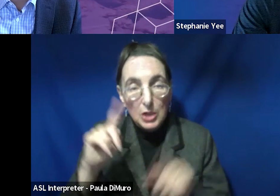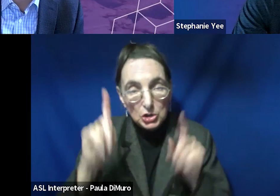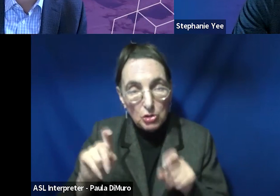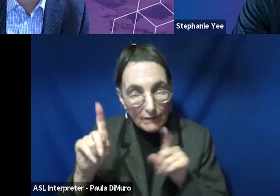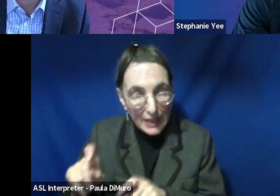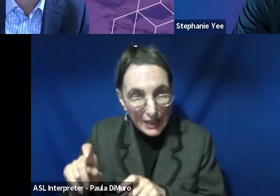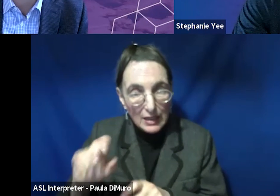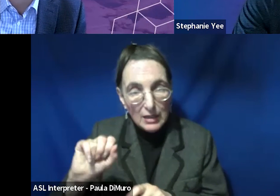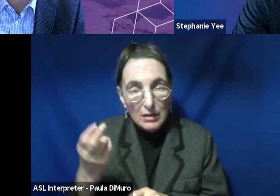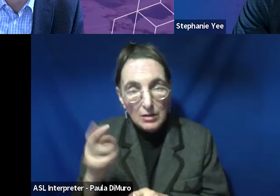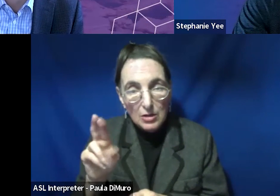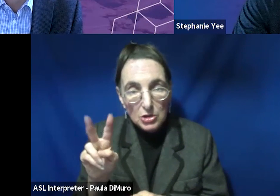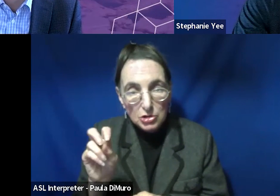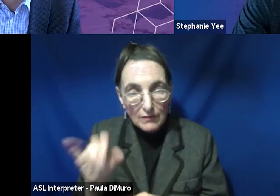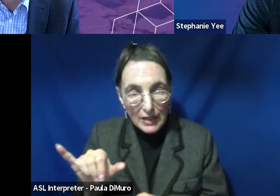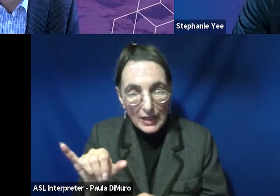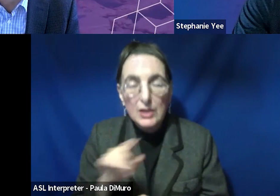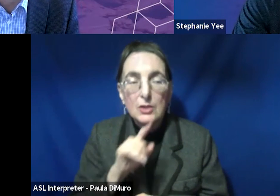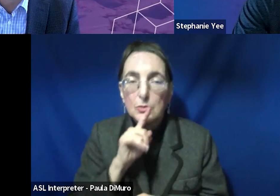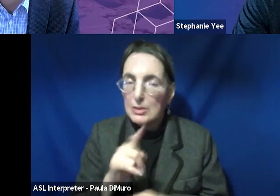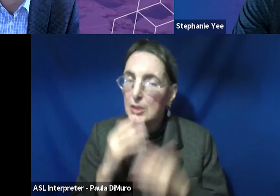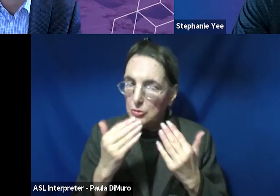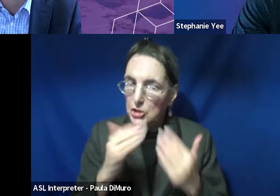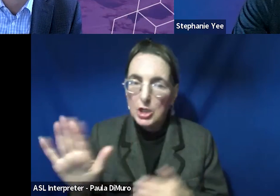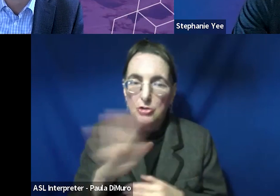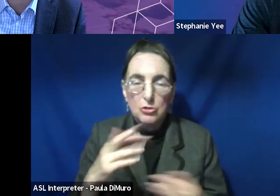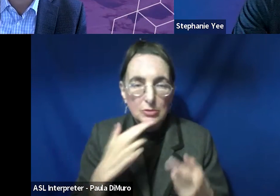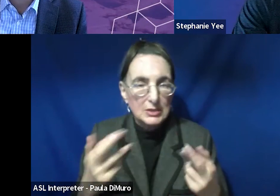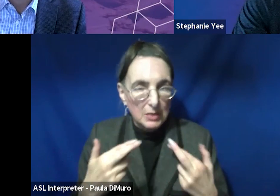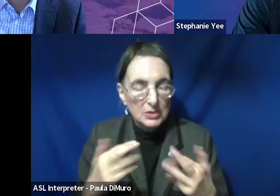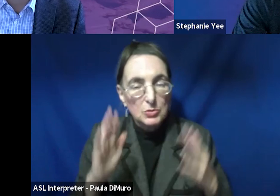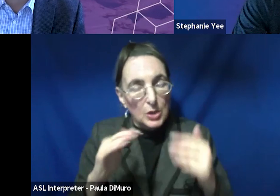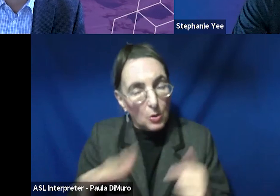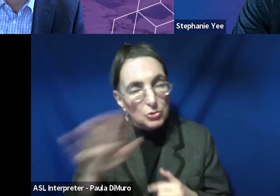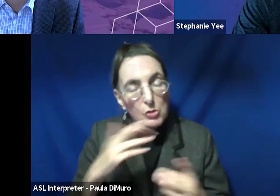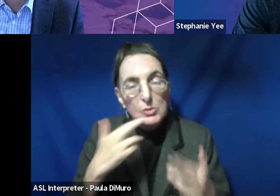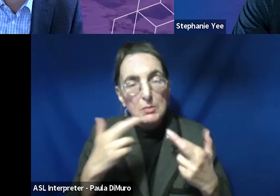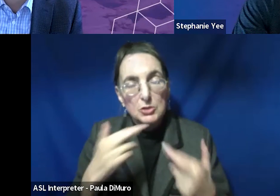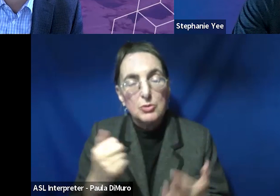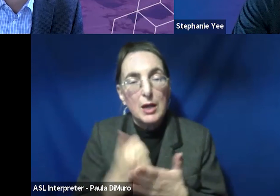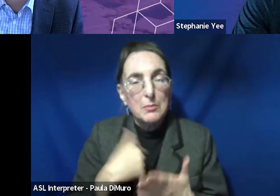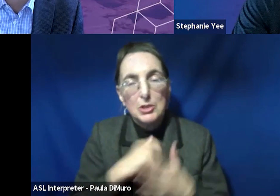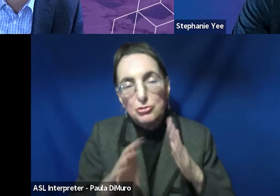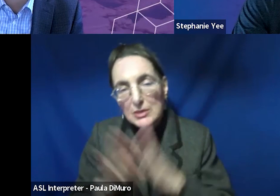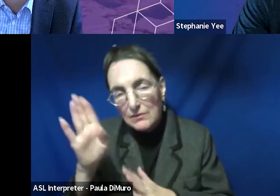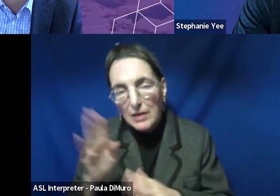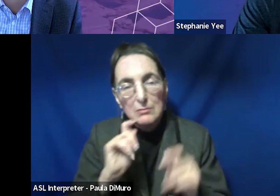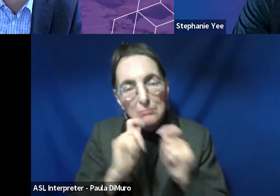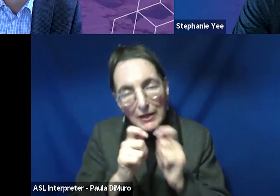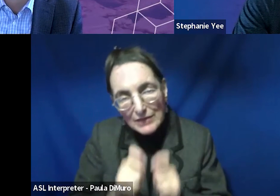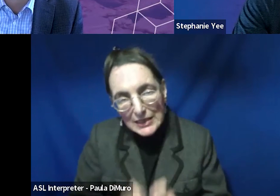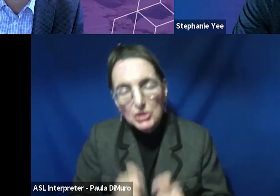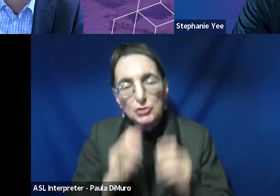We hope that your responses will help us develop modifications or changes to future conferences,